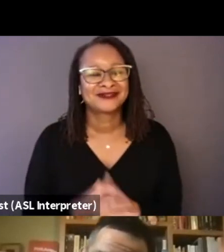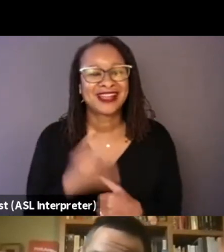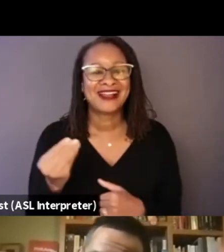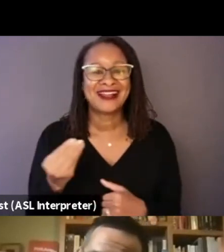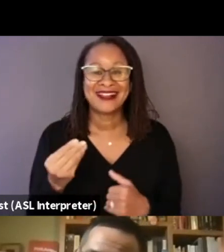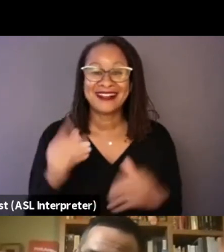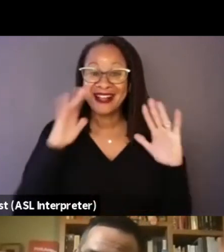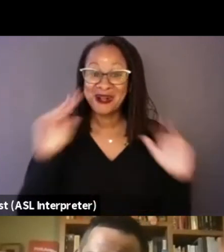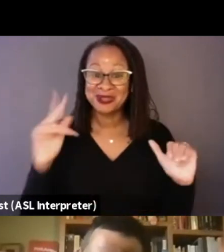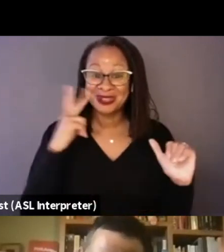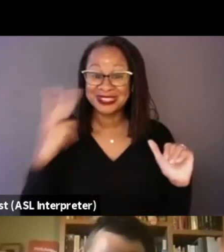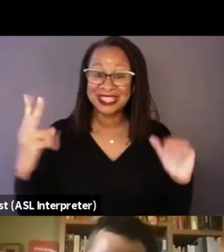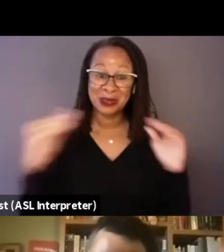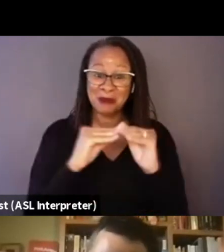and hope to see more films from you guys soon.